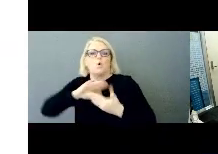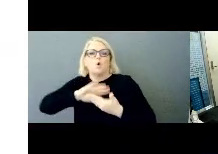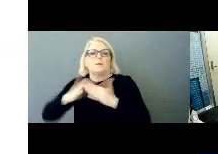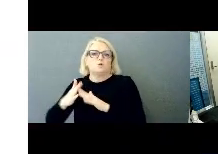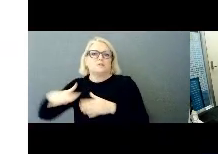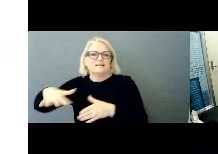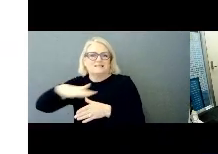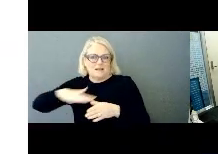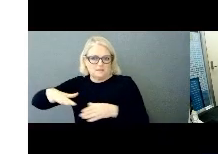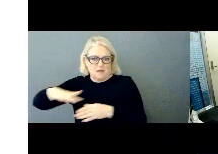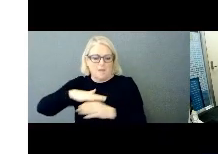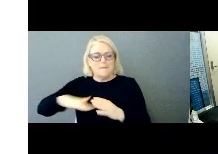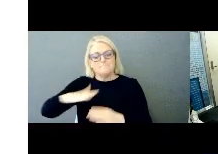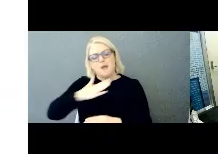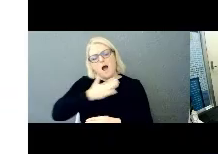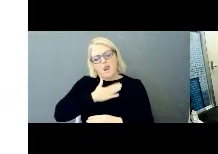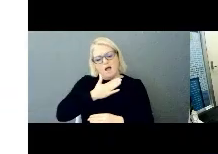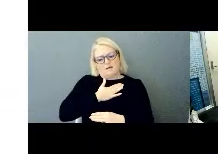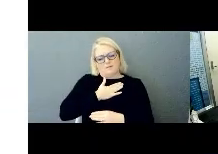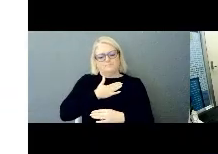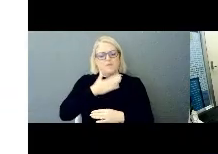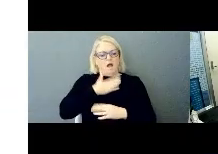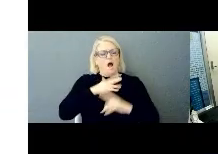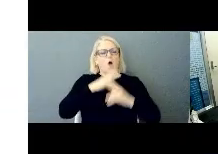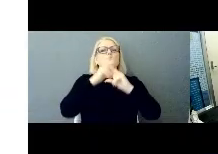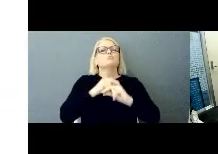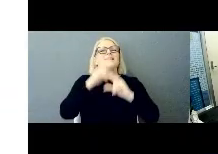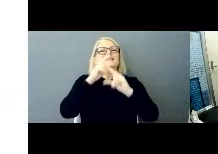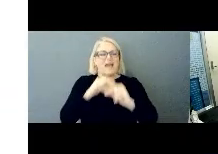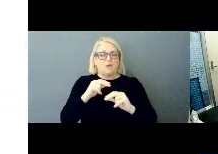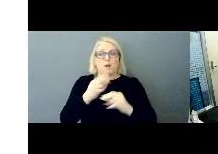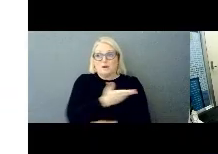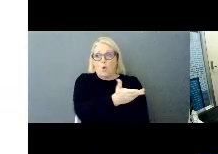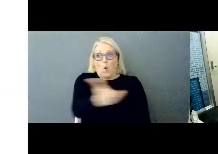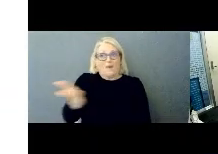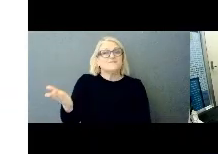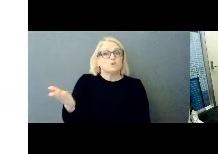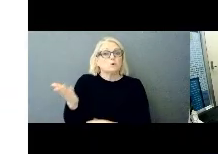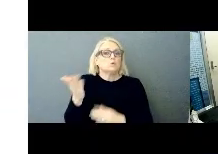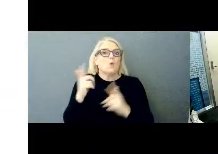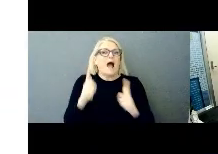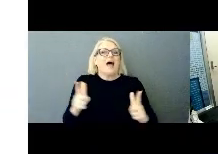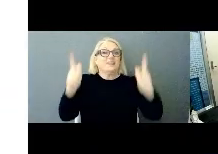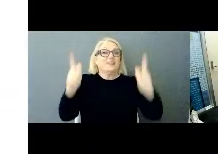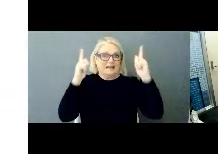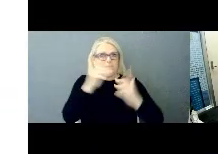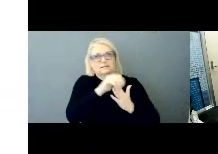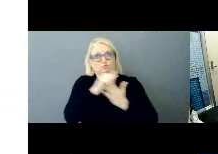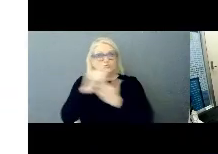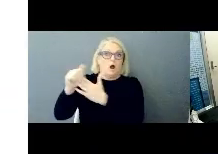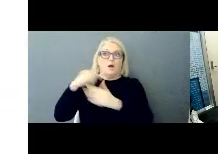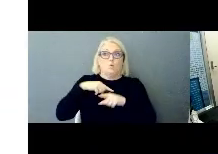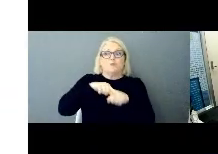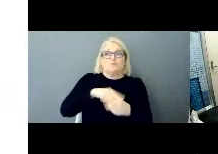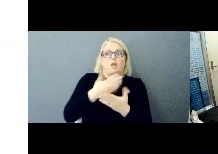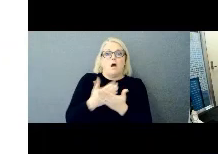I want to read it out because all of you online are the leaders that we really rely on. "And it is the burden on good leadership